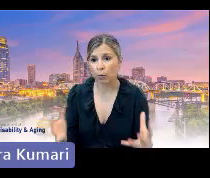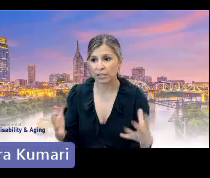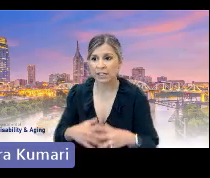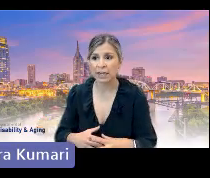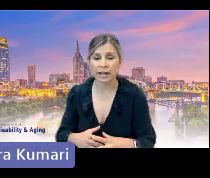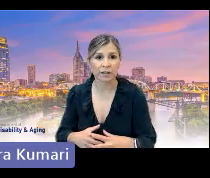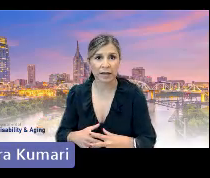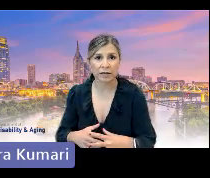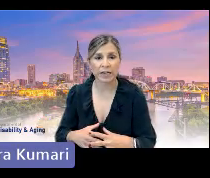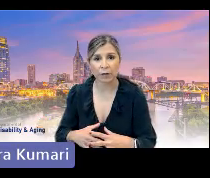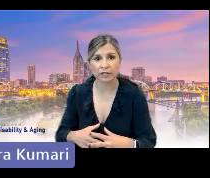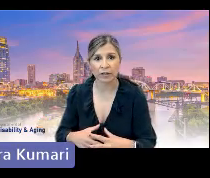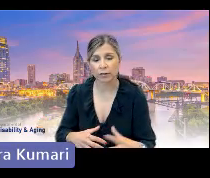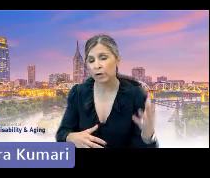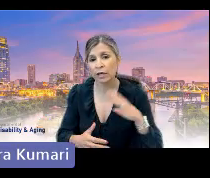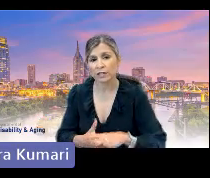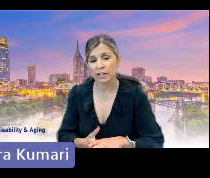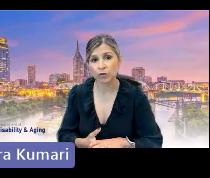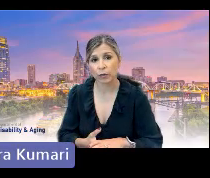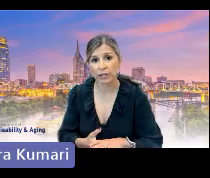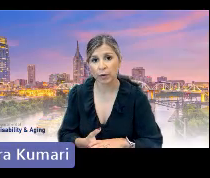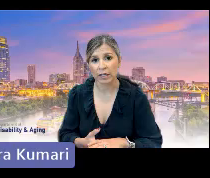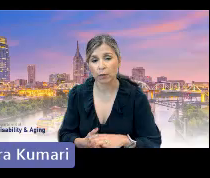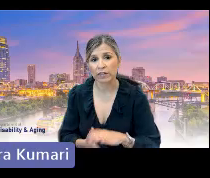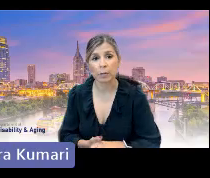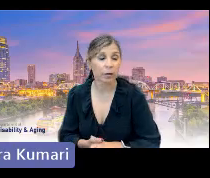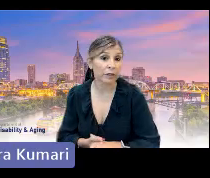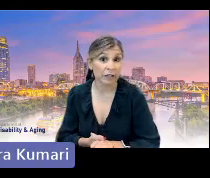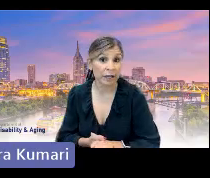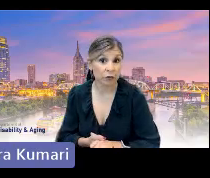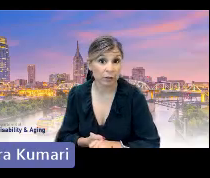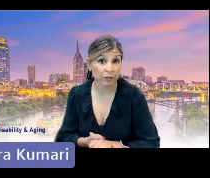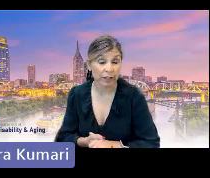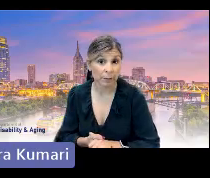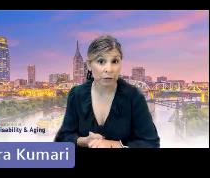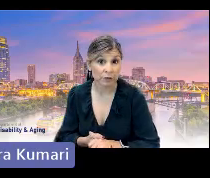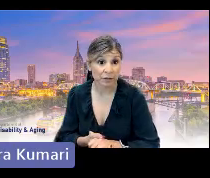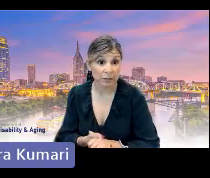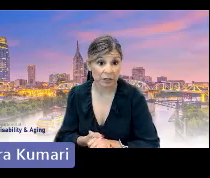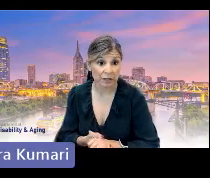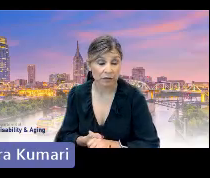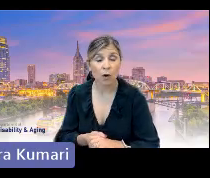And what TEIS has been housed under since 2020 was the Department of Intellectual and Developmental Disabilities.